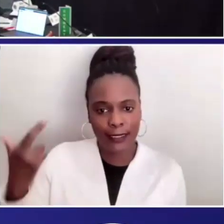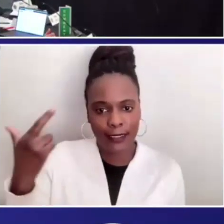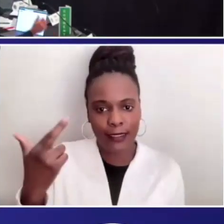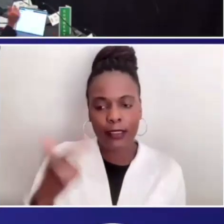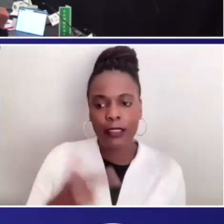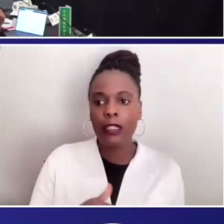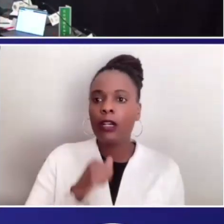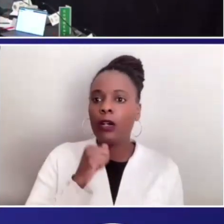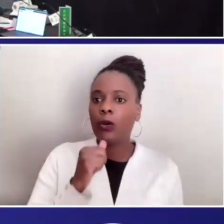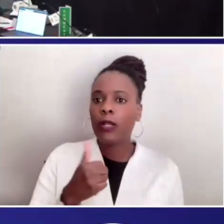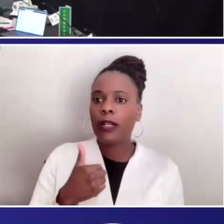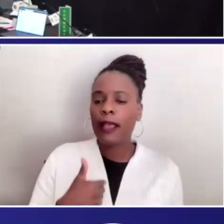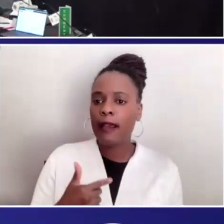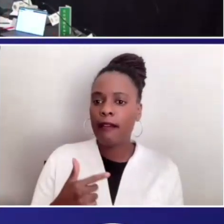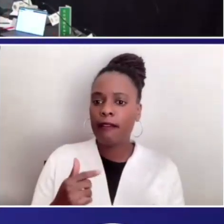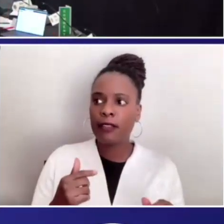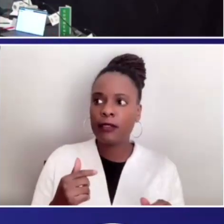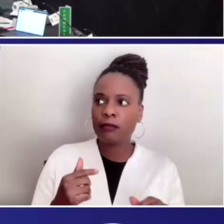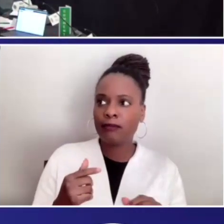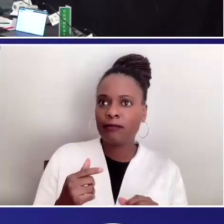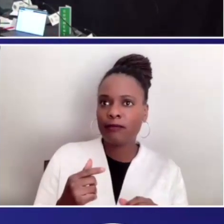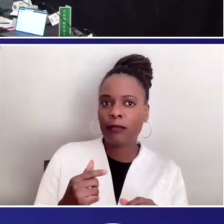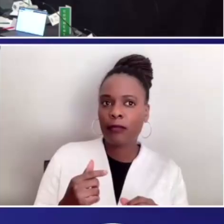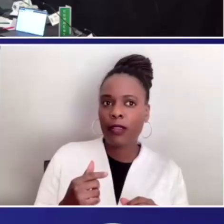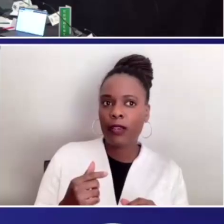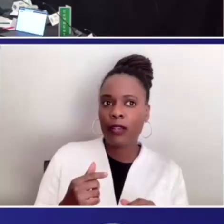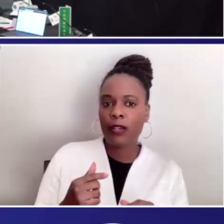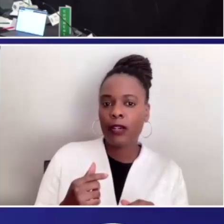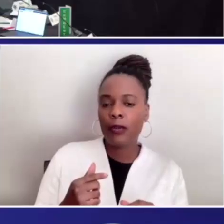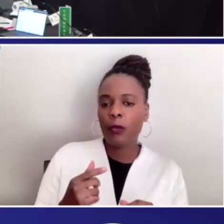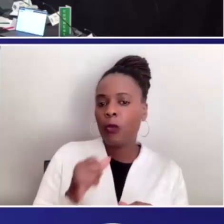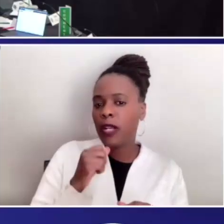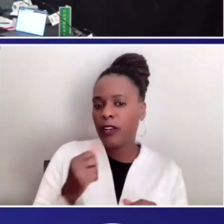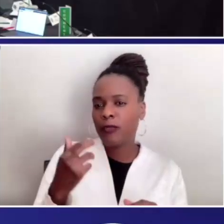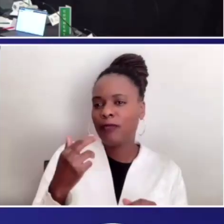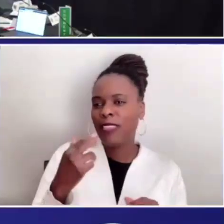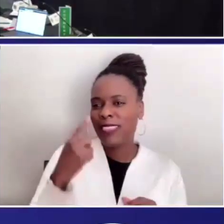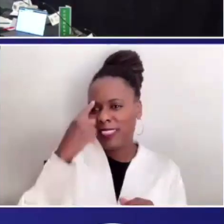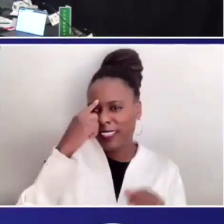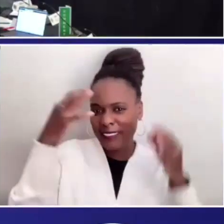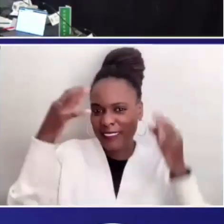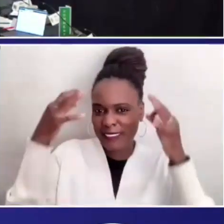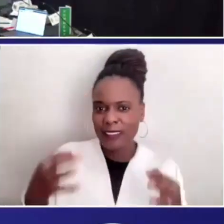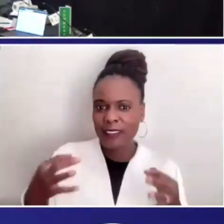reasonable assurances that, you know, all of it was, was consistent.